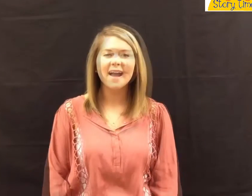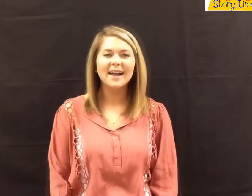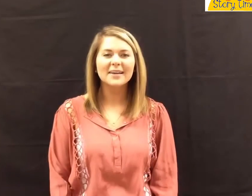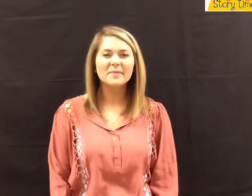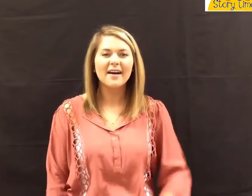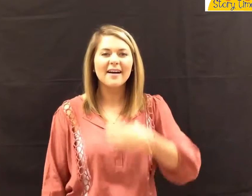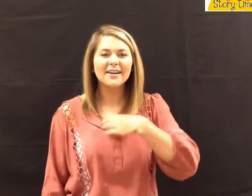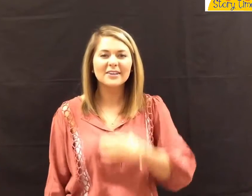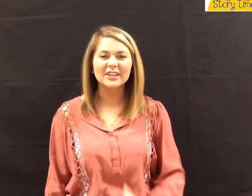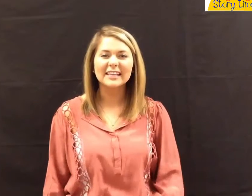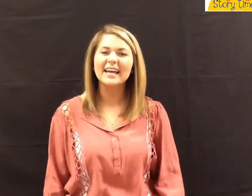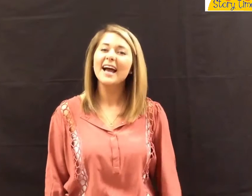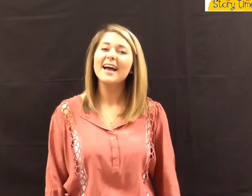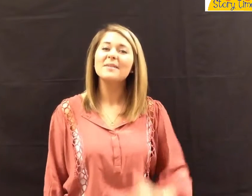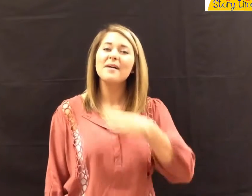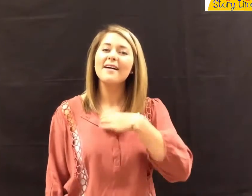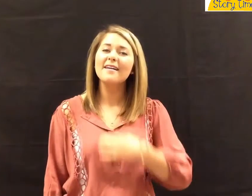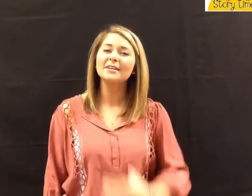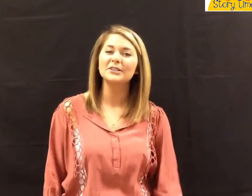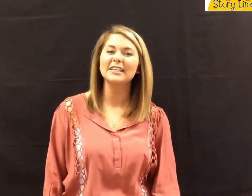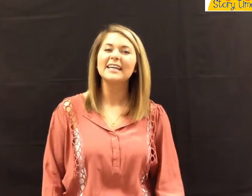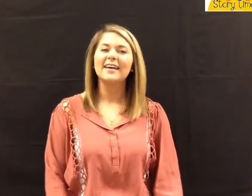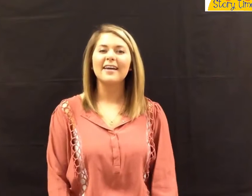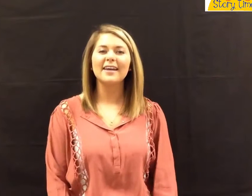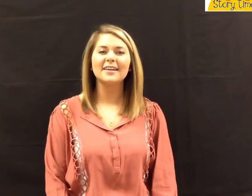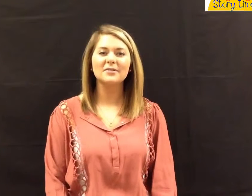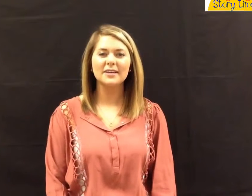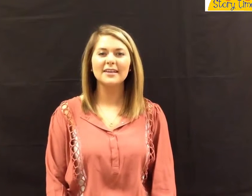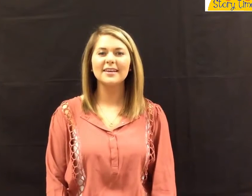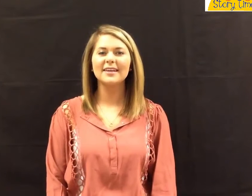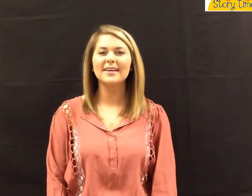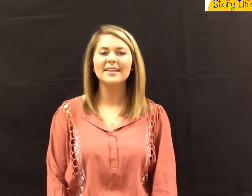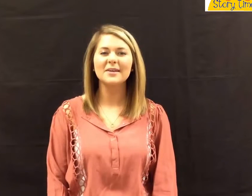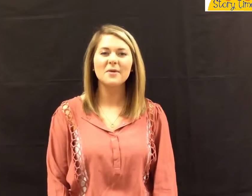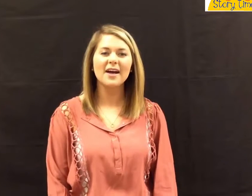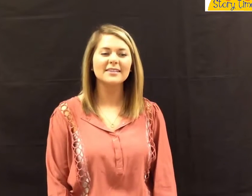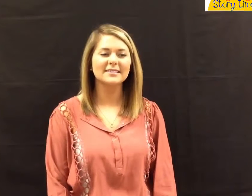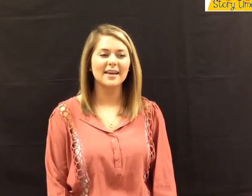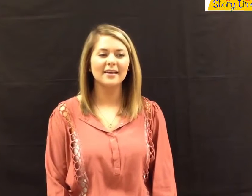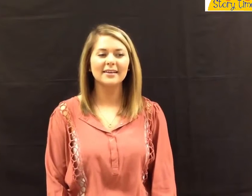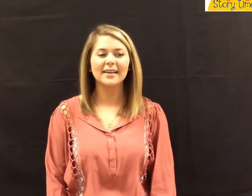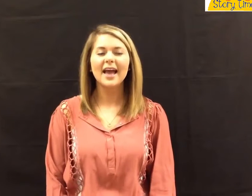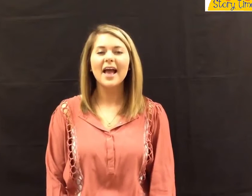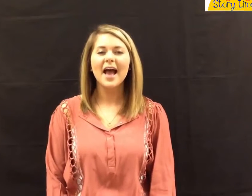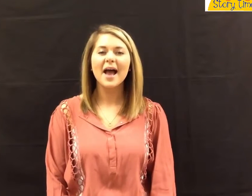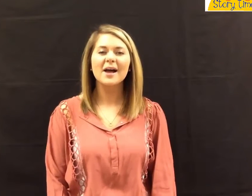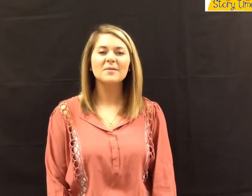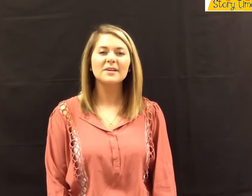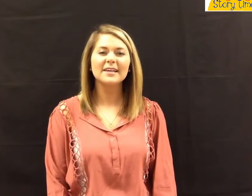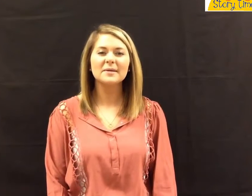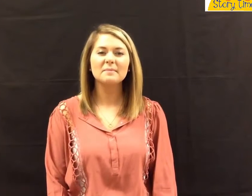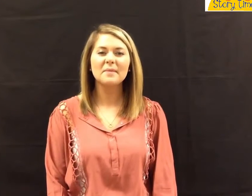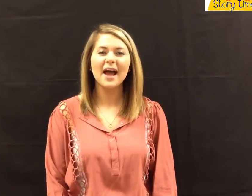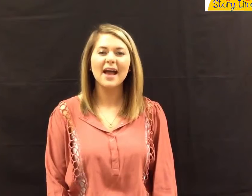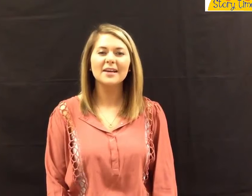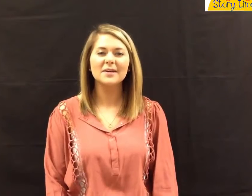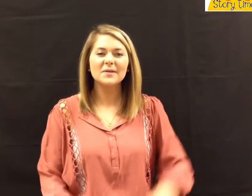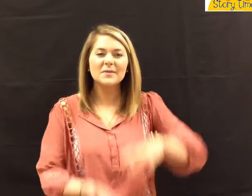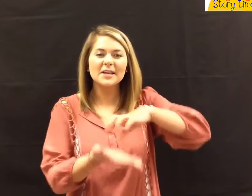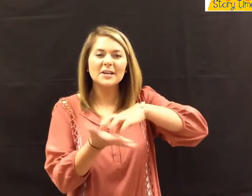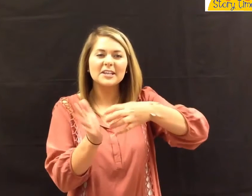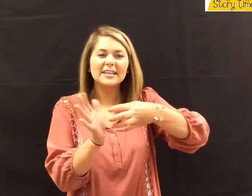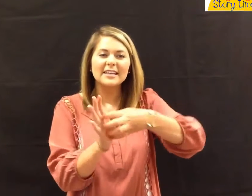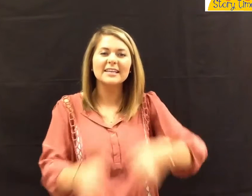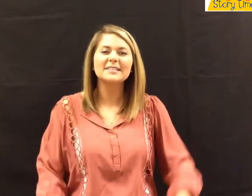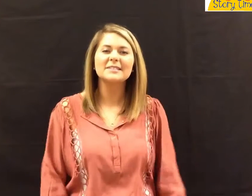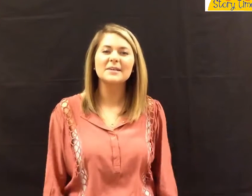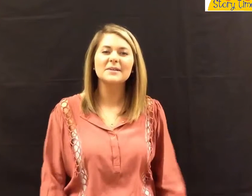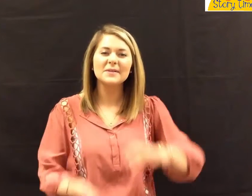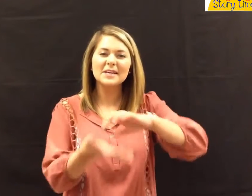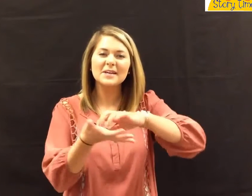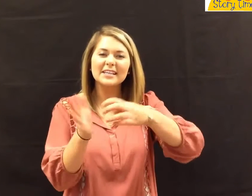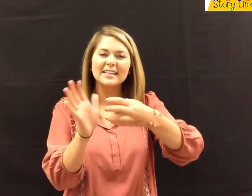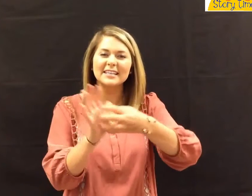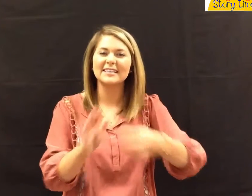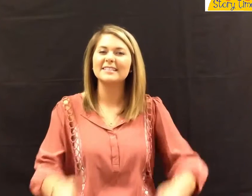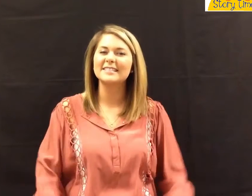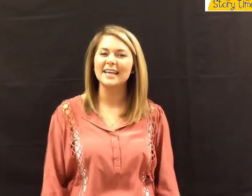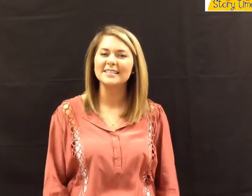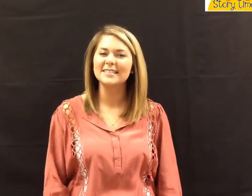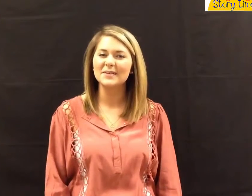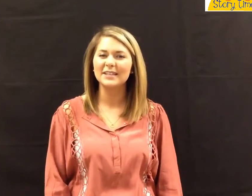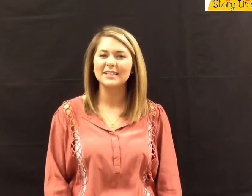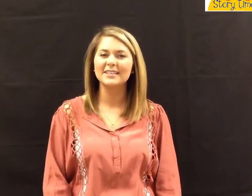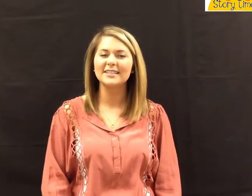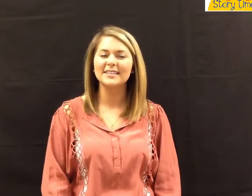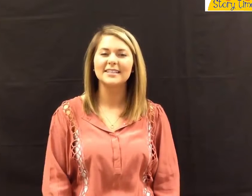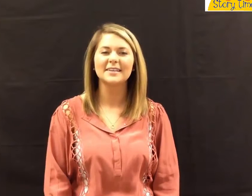I am hungry, I am hungry, and I really want a snack. I will eat my gooey cookies, gooey cookies taste so good.